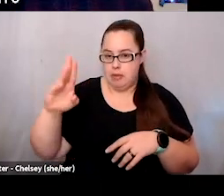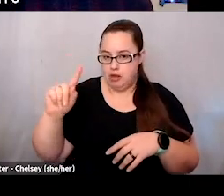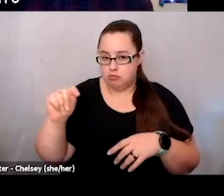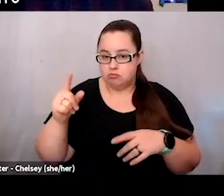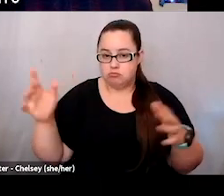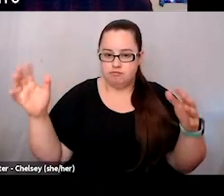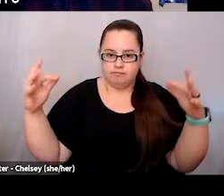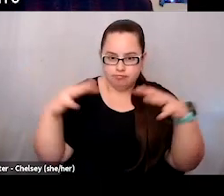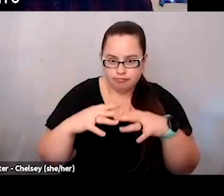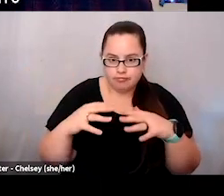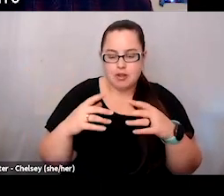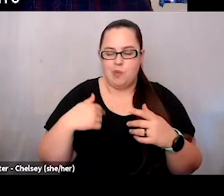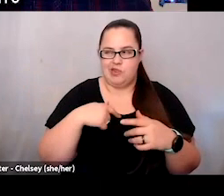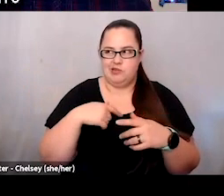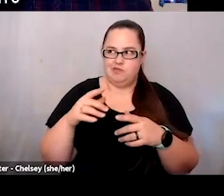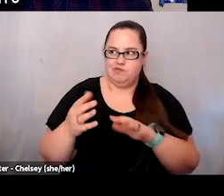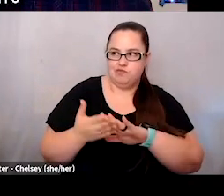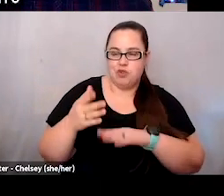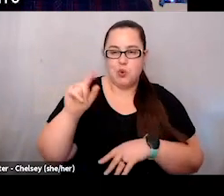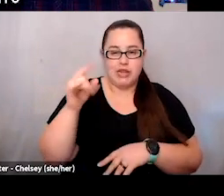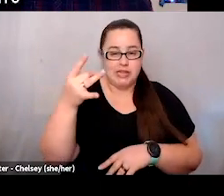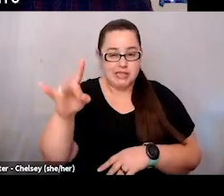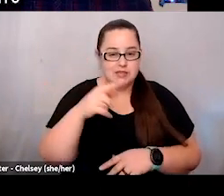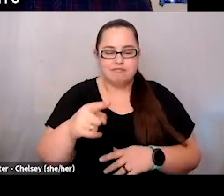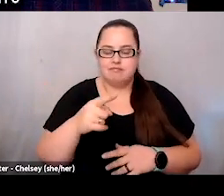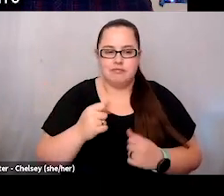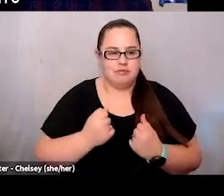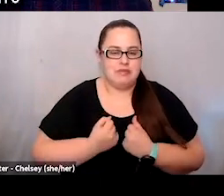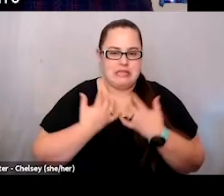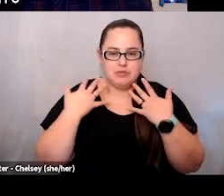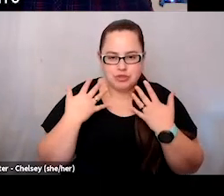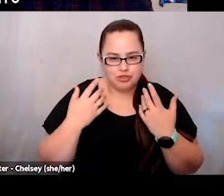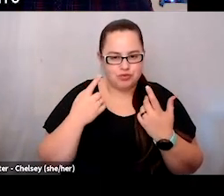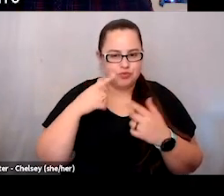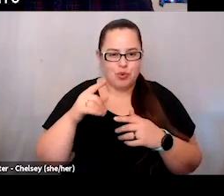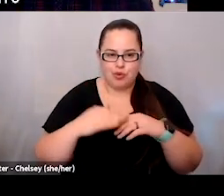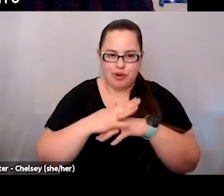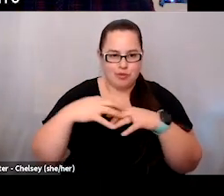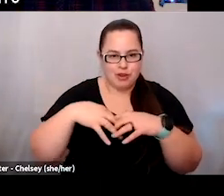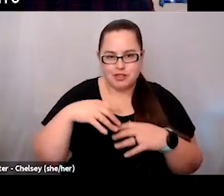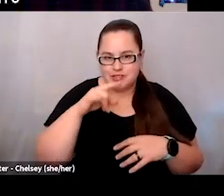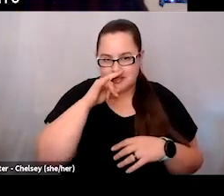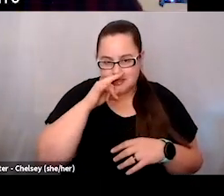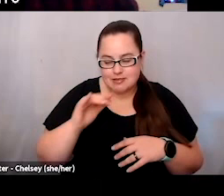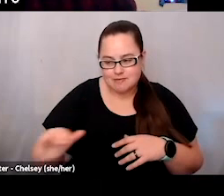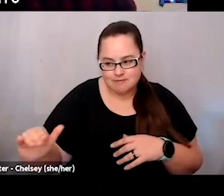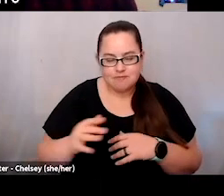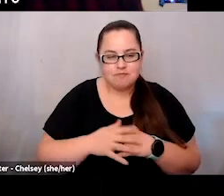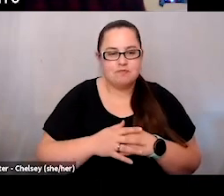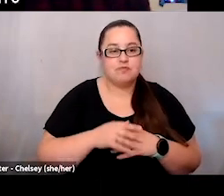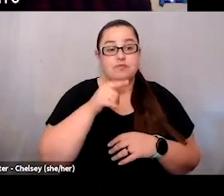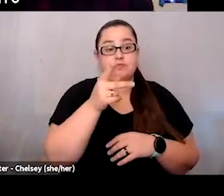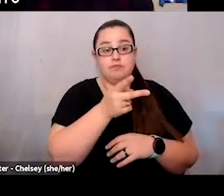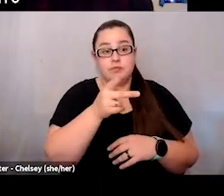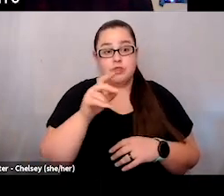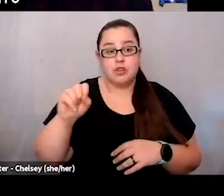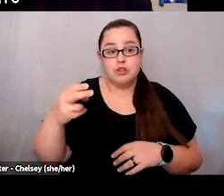2018. And he's just inspiration to Native American kids. These are the Shoni or these